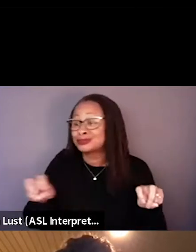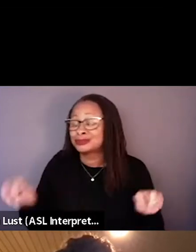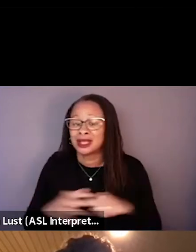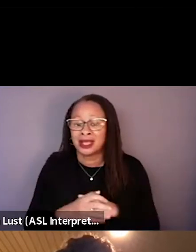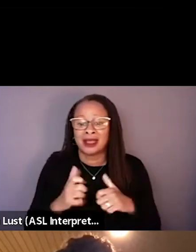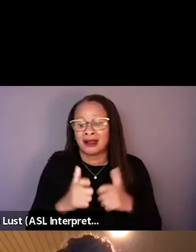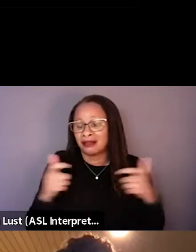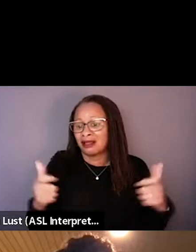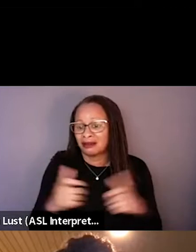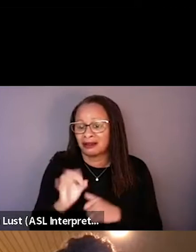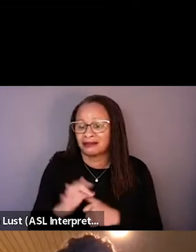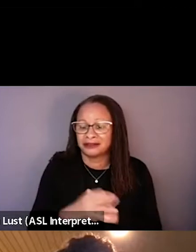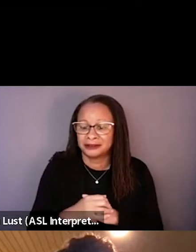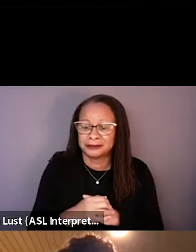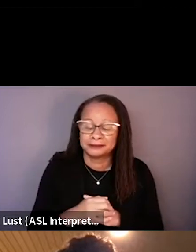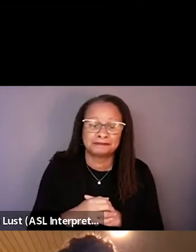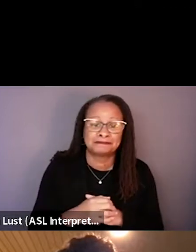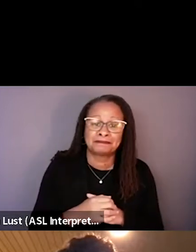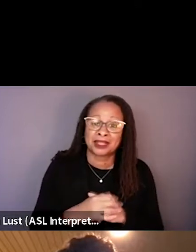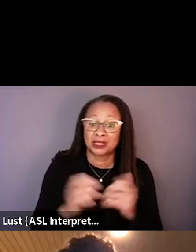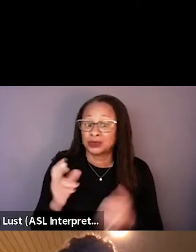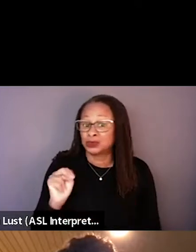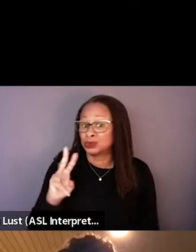of like news outlets interested in us.